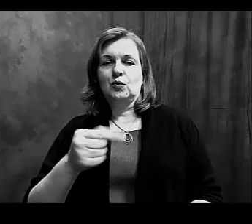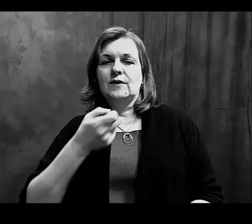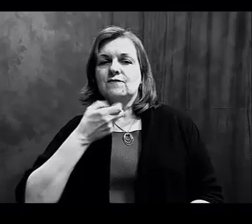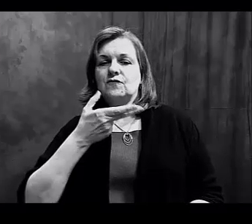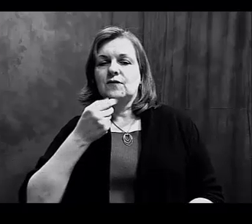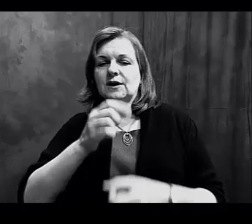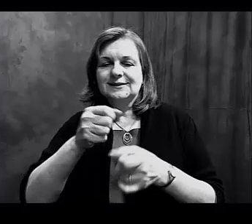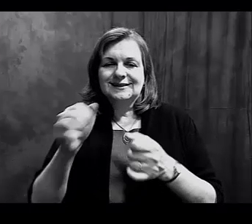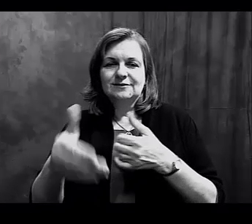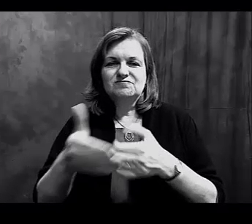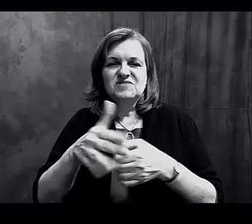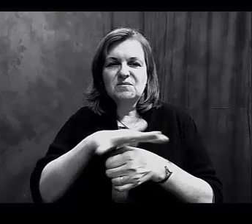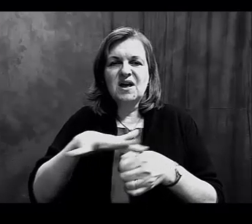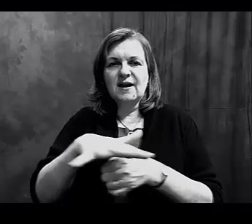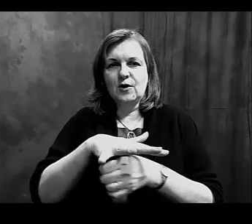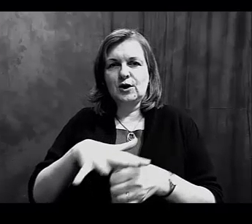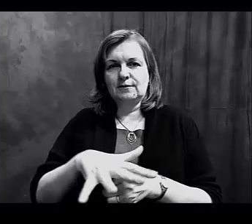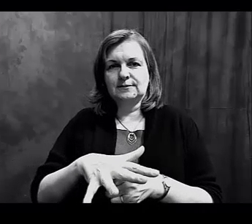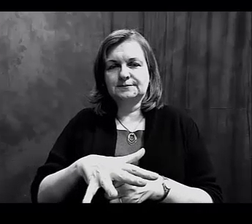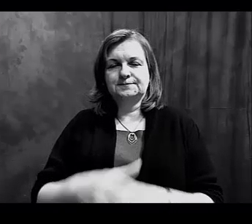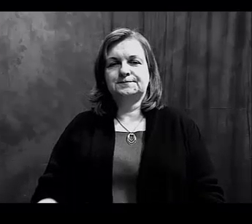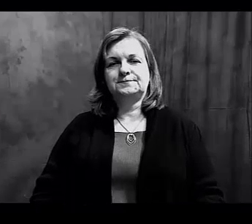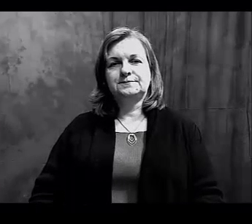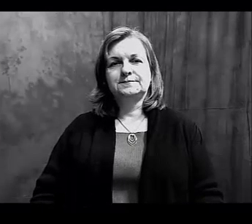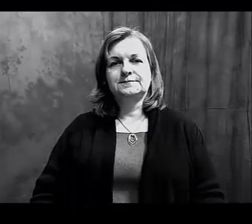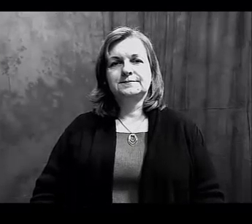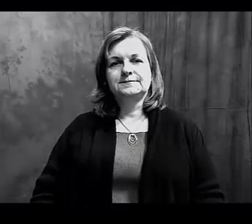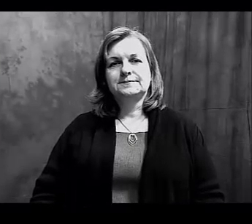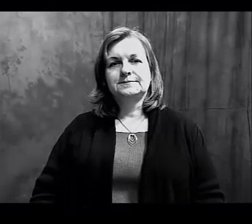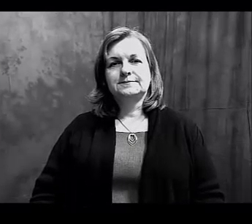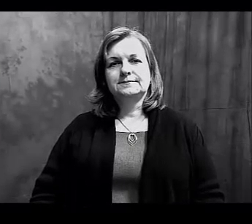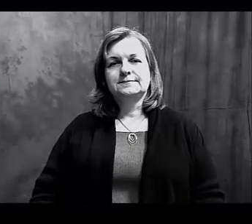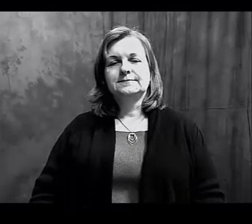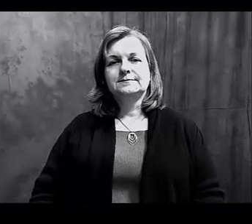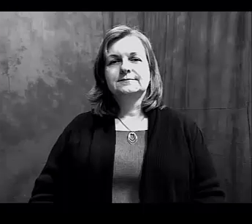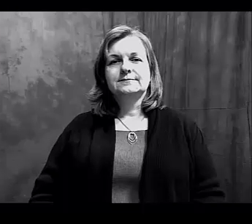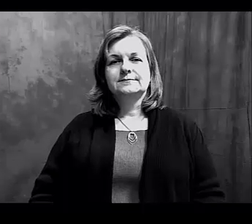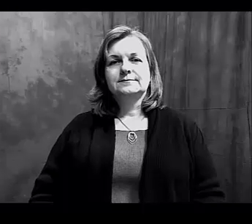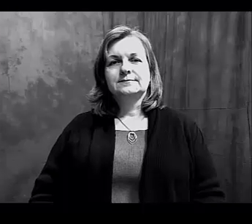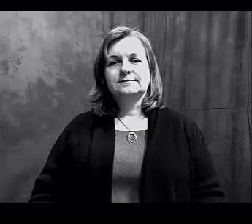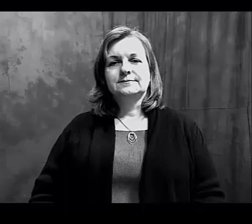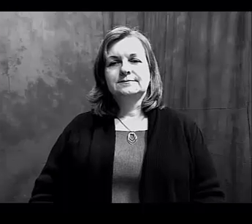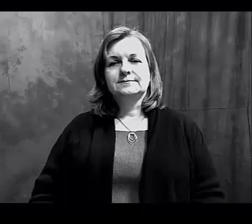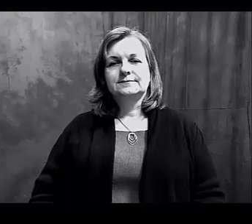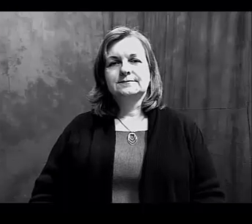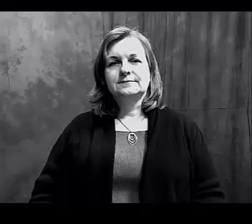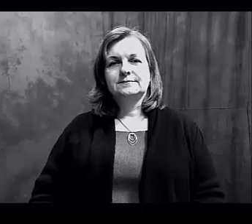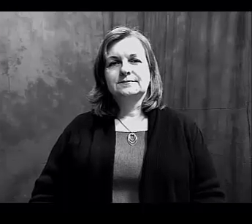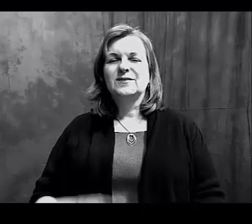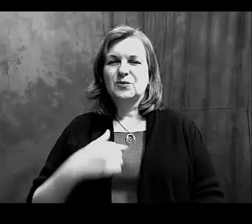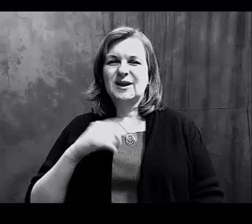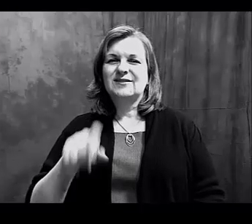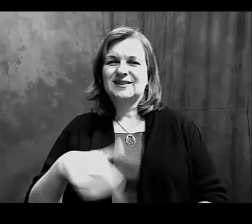all of the green frogs in a geographical area